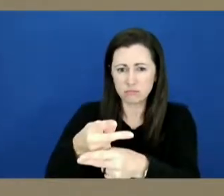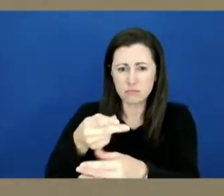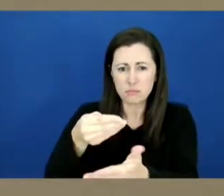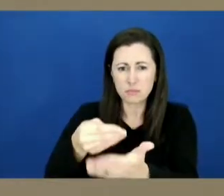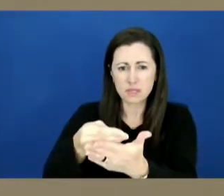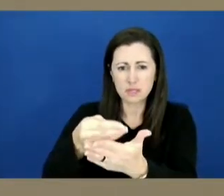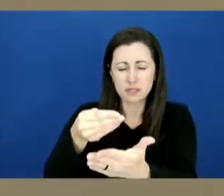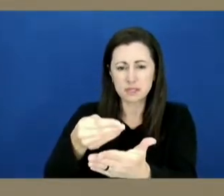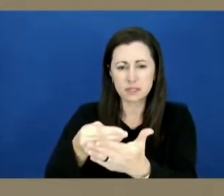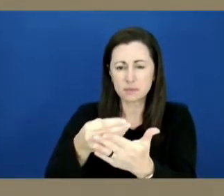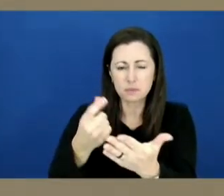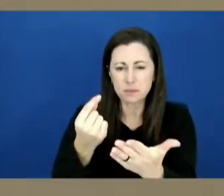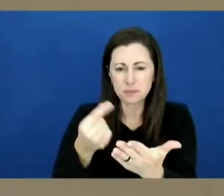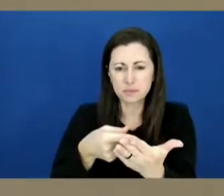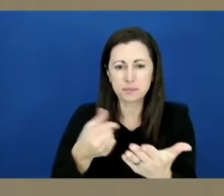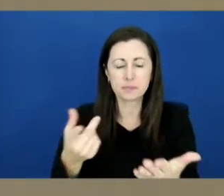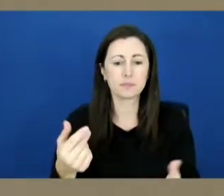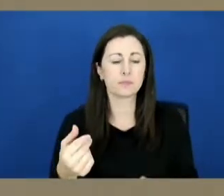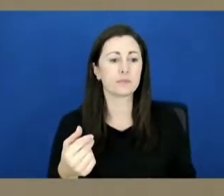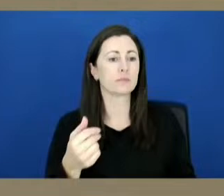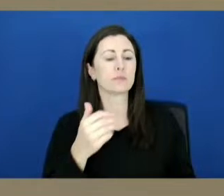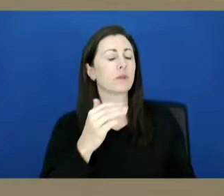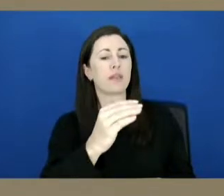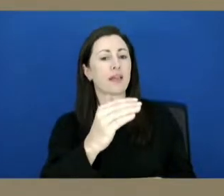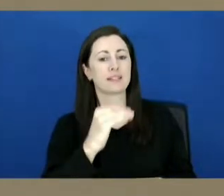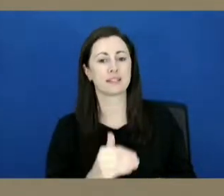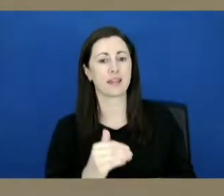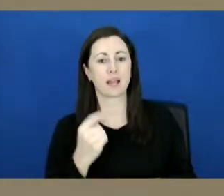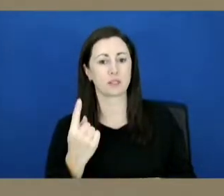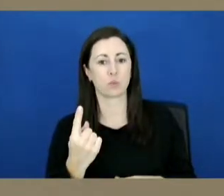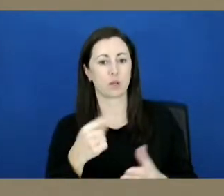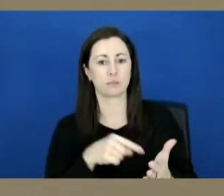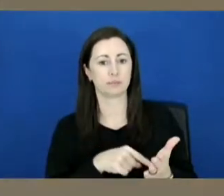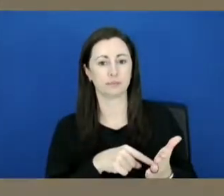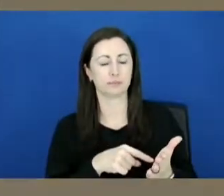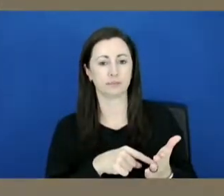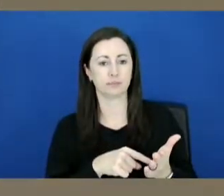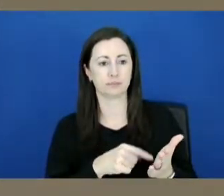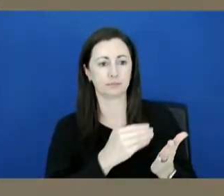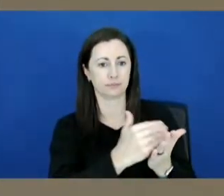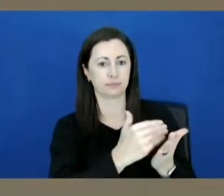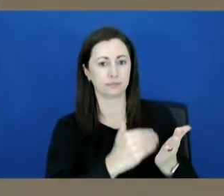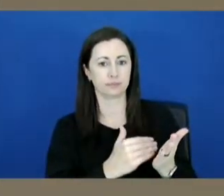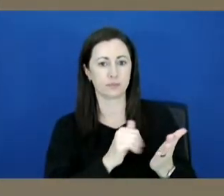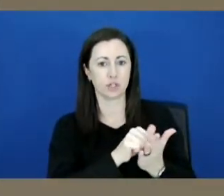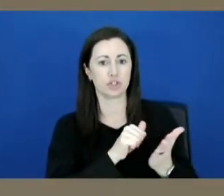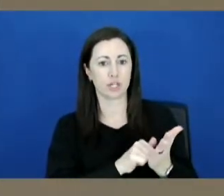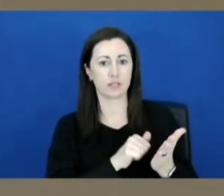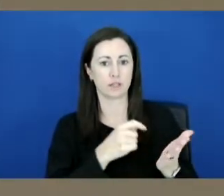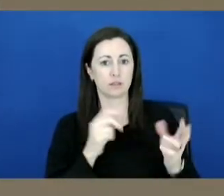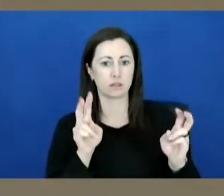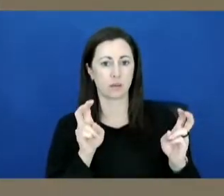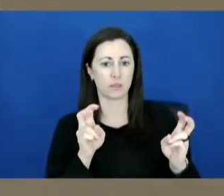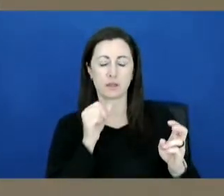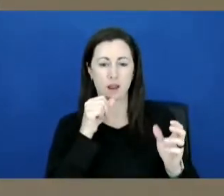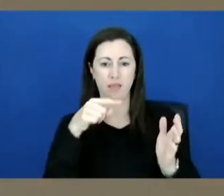ARE THEY LENDING -- WAVELET US TO LEND HIM THE MONEY?